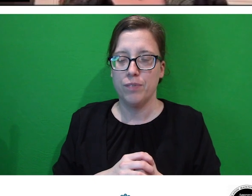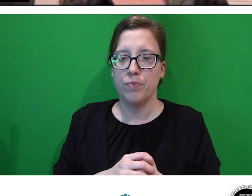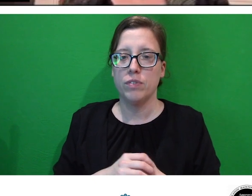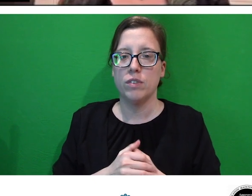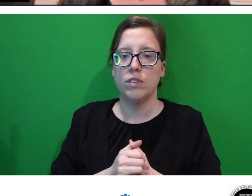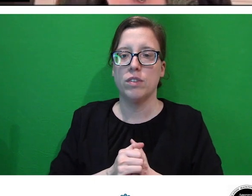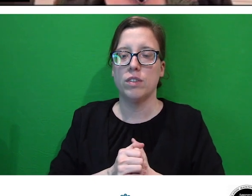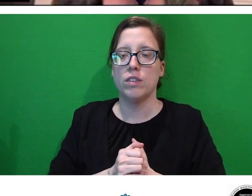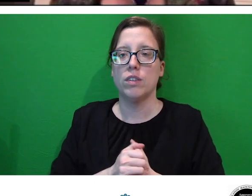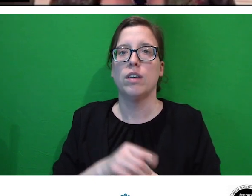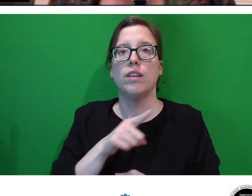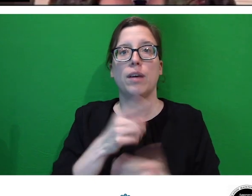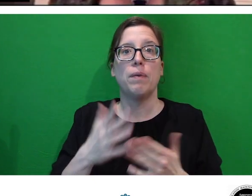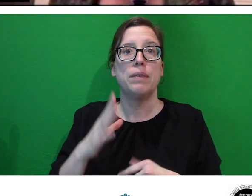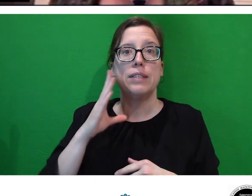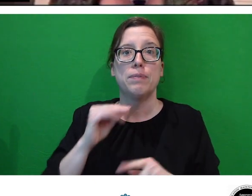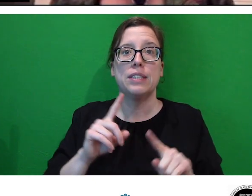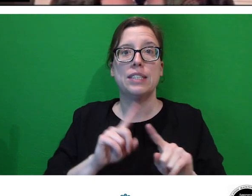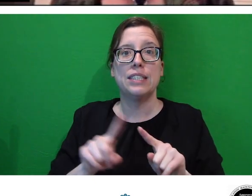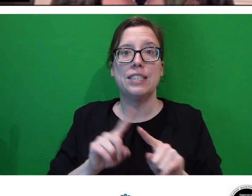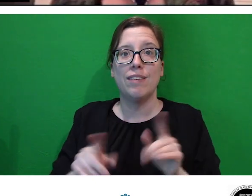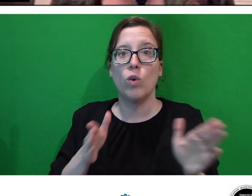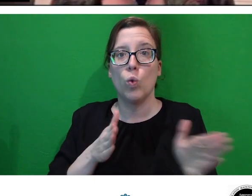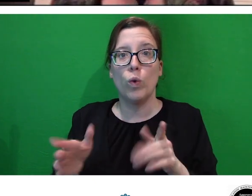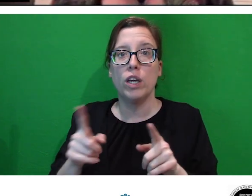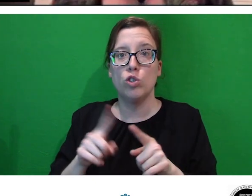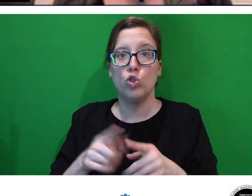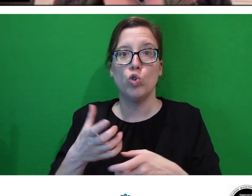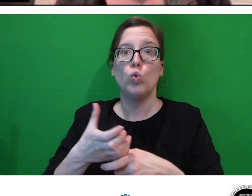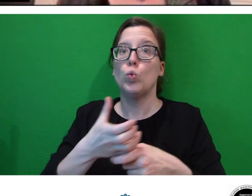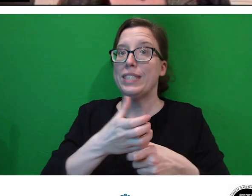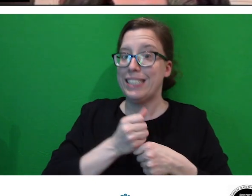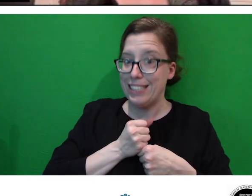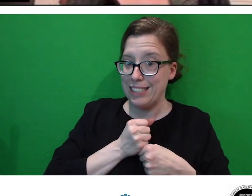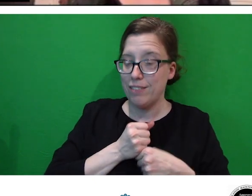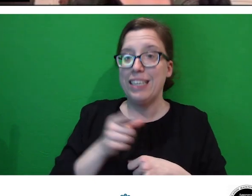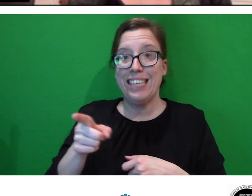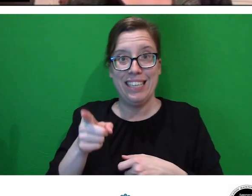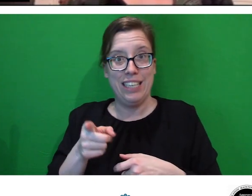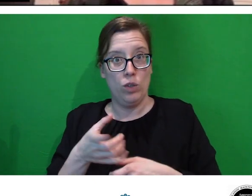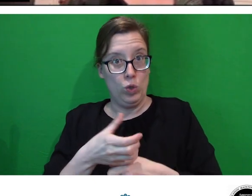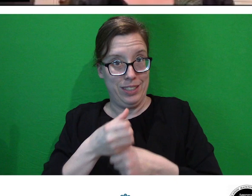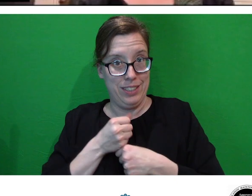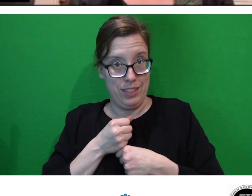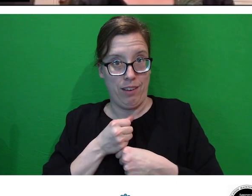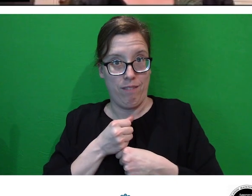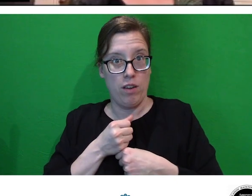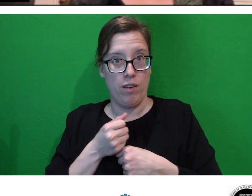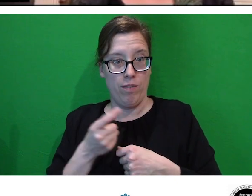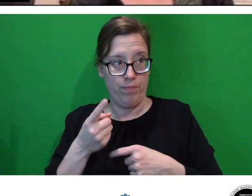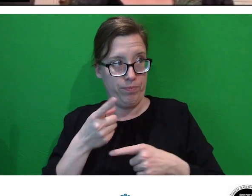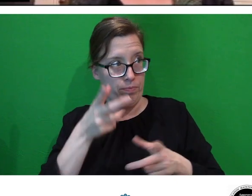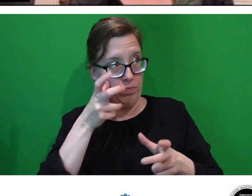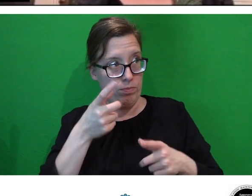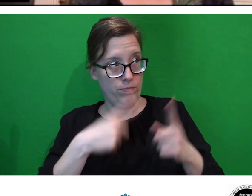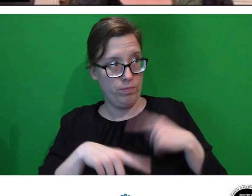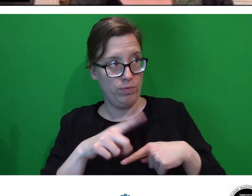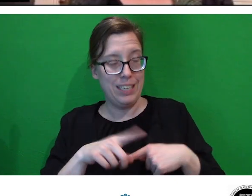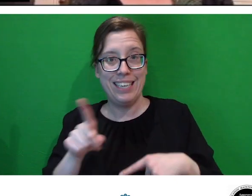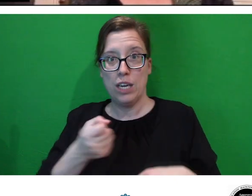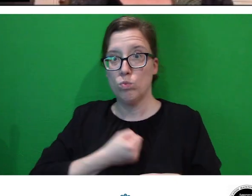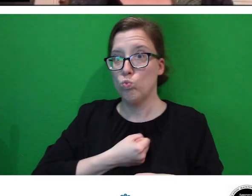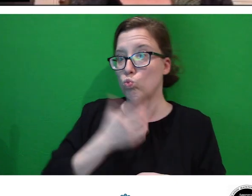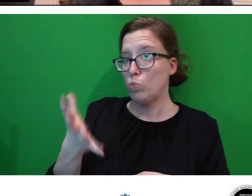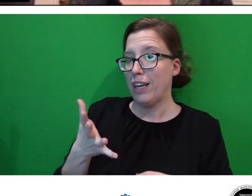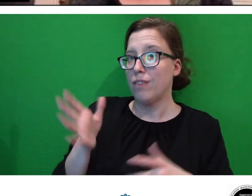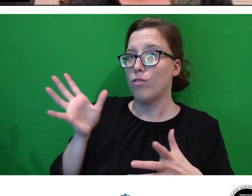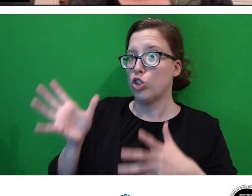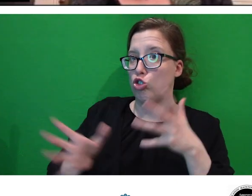He still uses gestures, 20 years later. They may experience different ways to receive